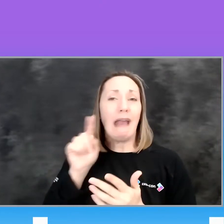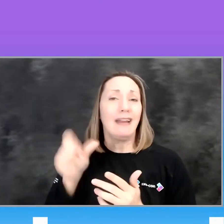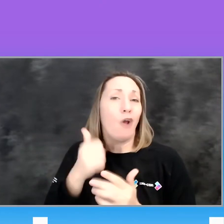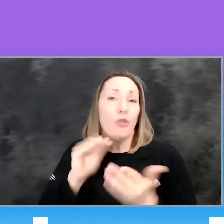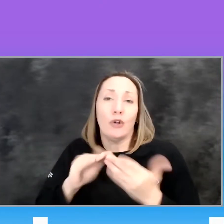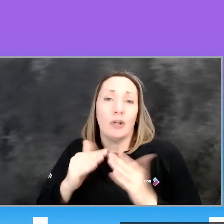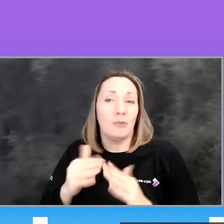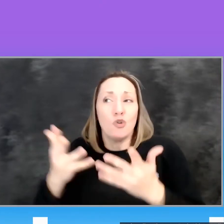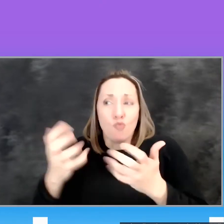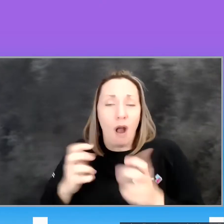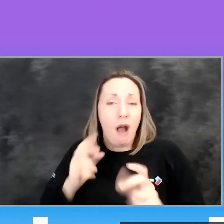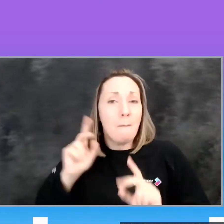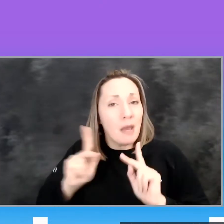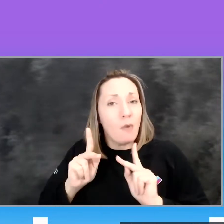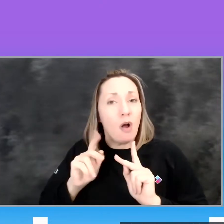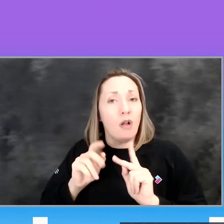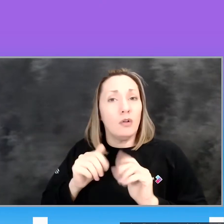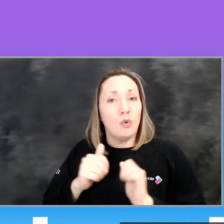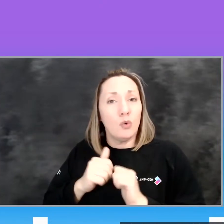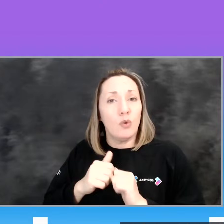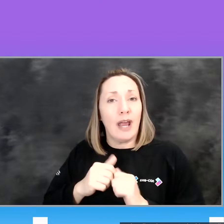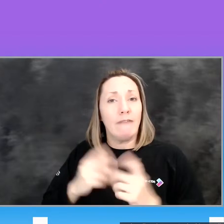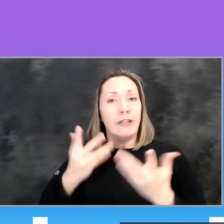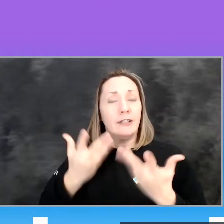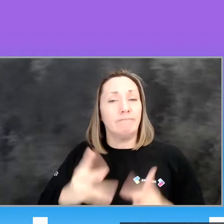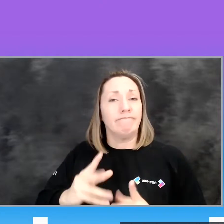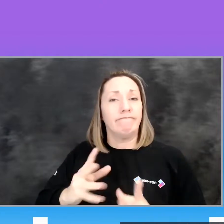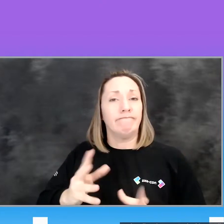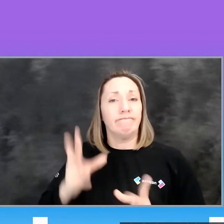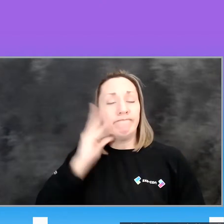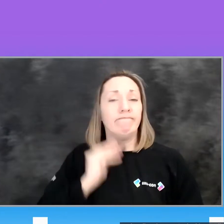community. You want to have people who have the lived